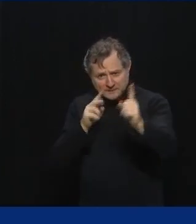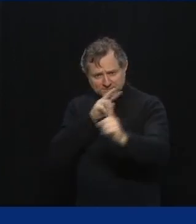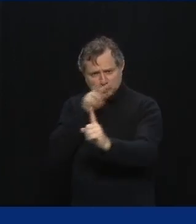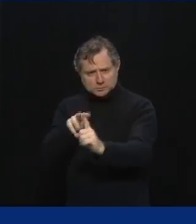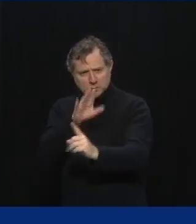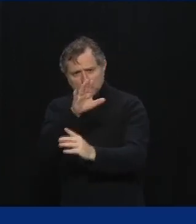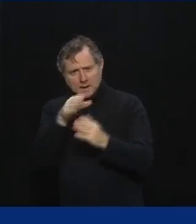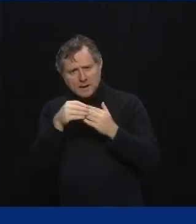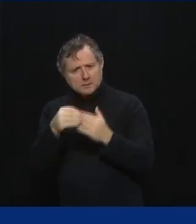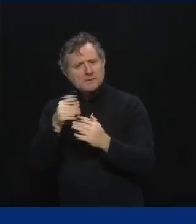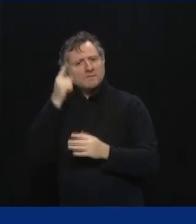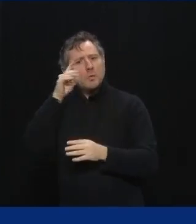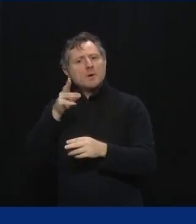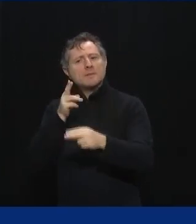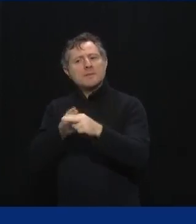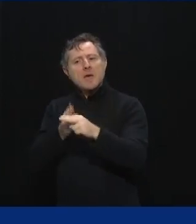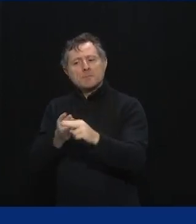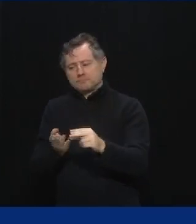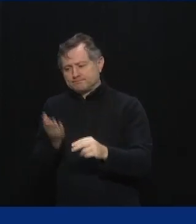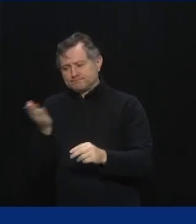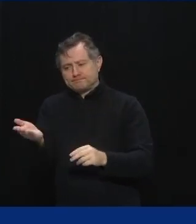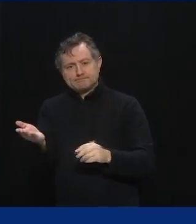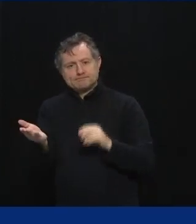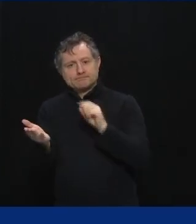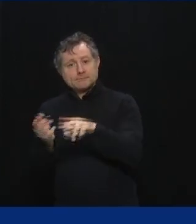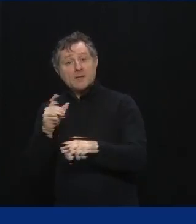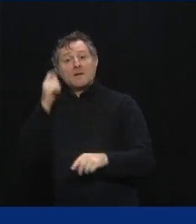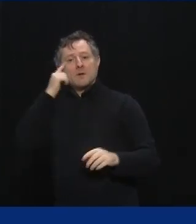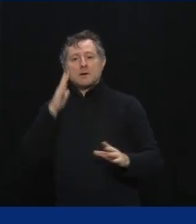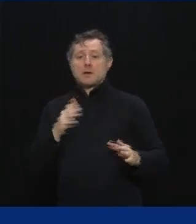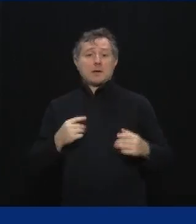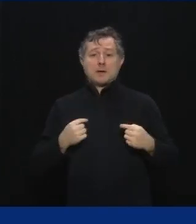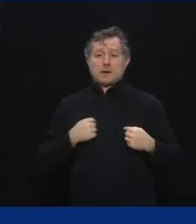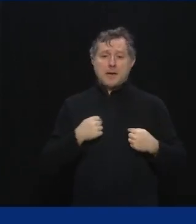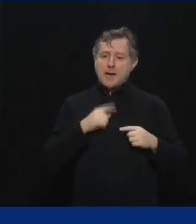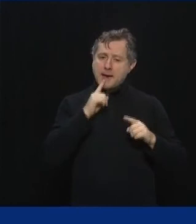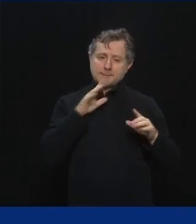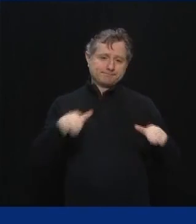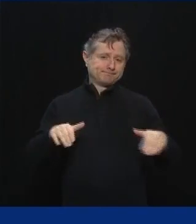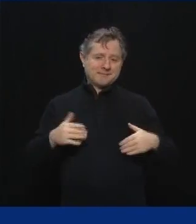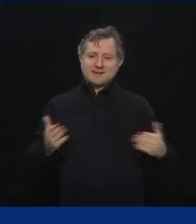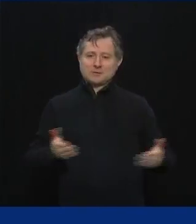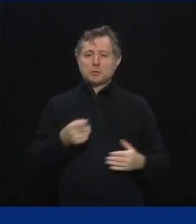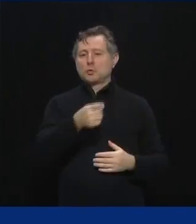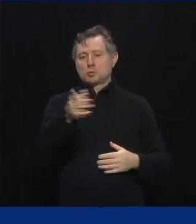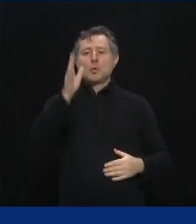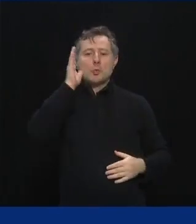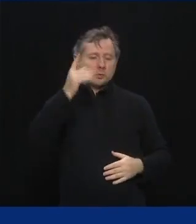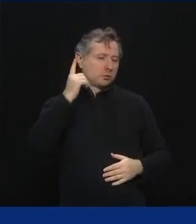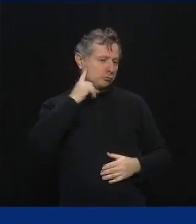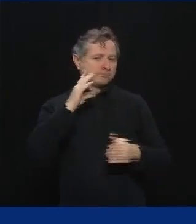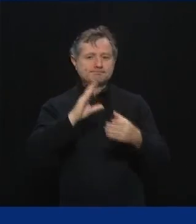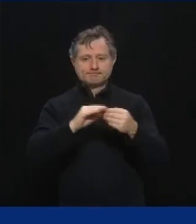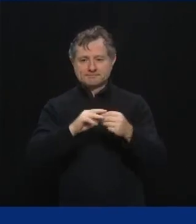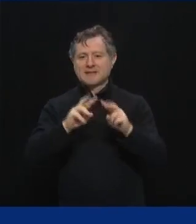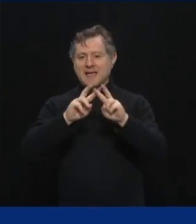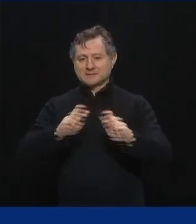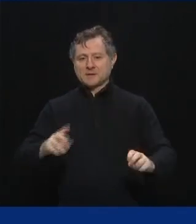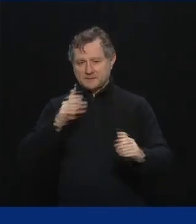AND IT INCLUDES SEVERAL PEOPLE WITH DEFENDER BACKGROUND WHICH IS A CHANGE AND I WANT TO GET YOUR THOUGHTS ON WHERE YOU'RE LEANING RIGHT NOW TOWARDS THAT NOMINATION.